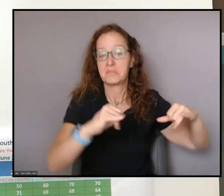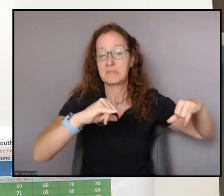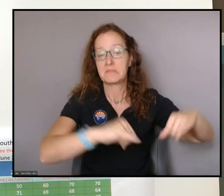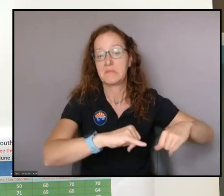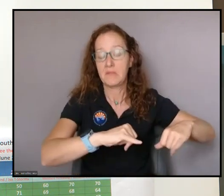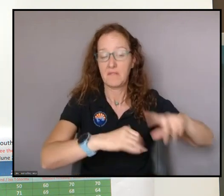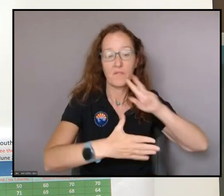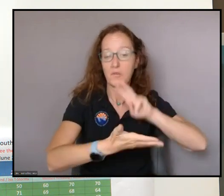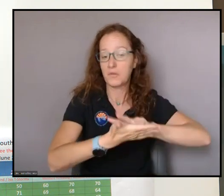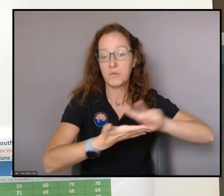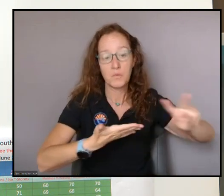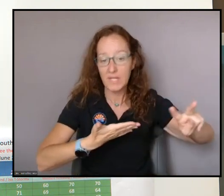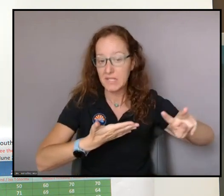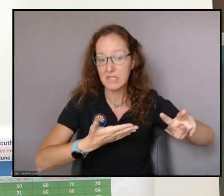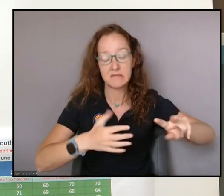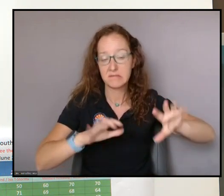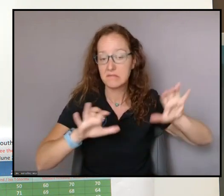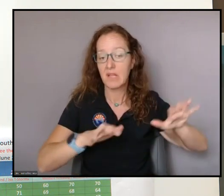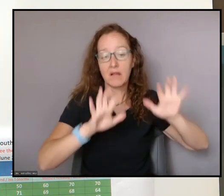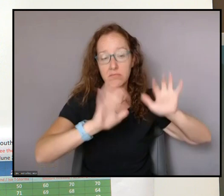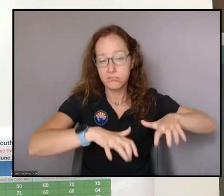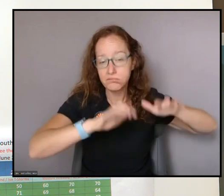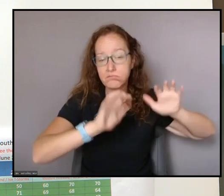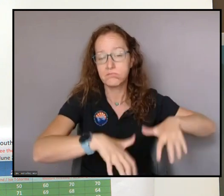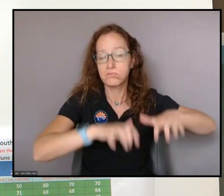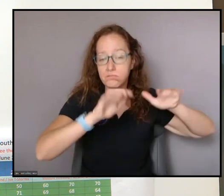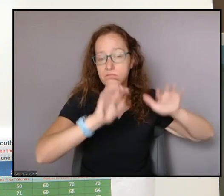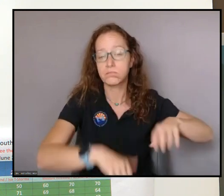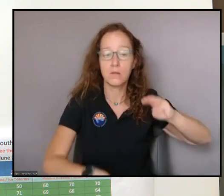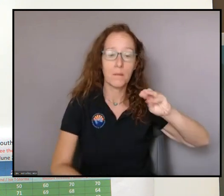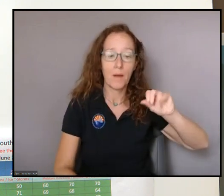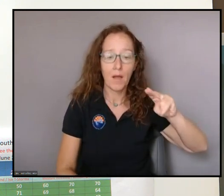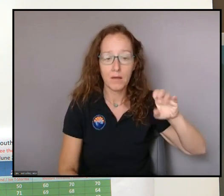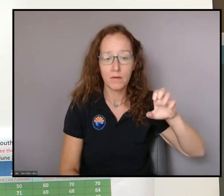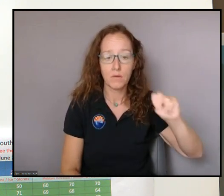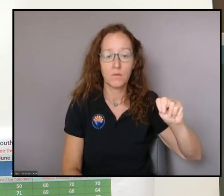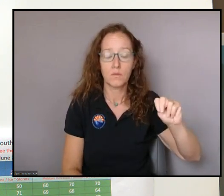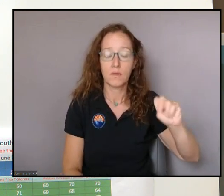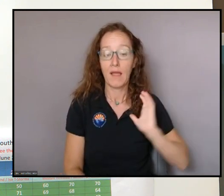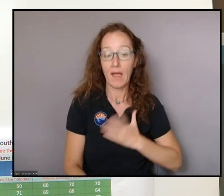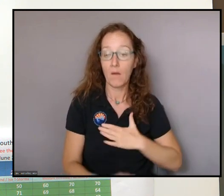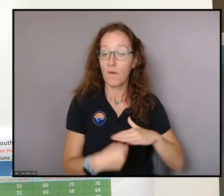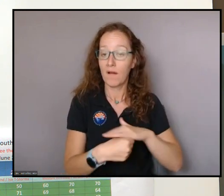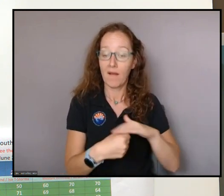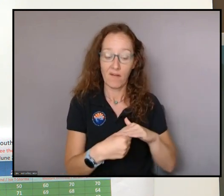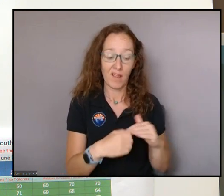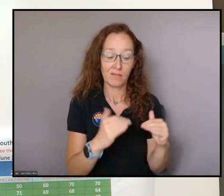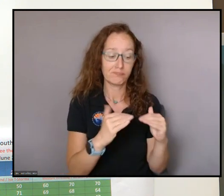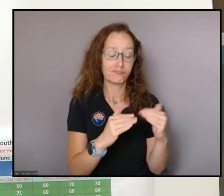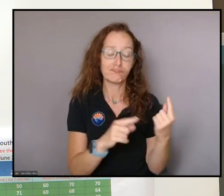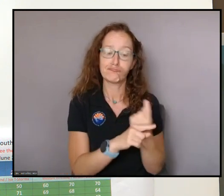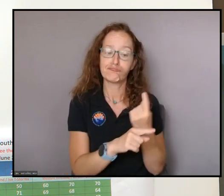we're located, still in the above category. But you know, that's really good. If you want to see plenty of rain, you